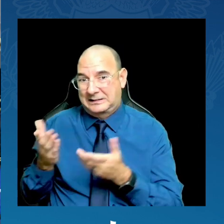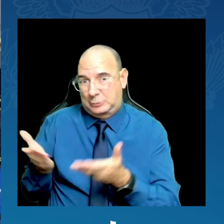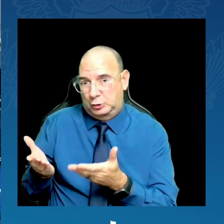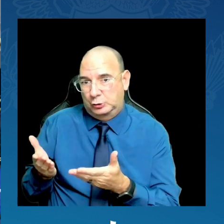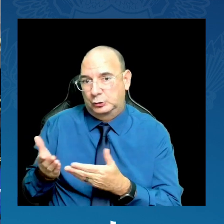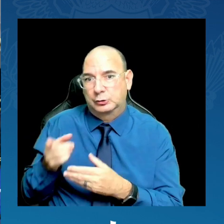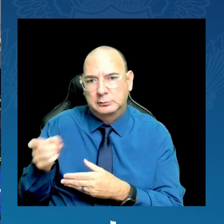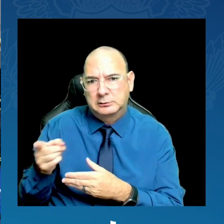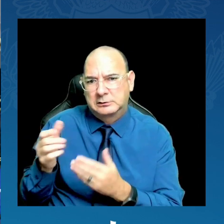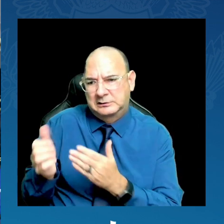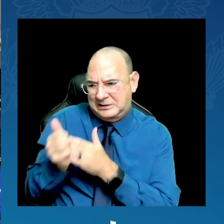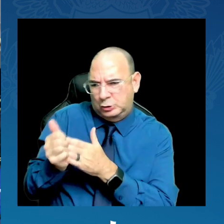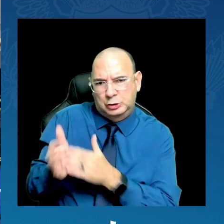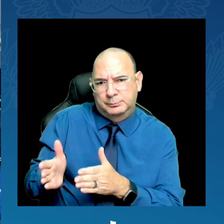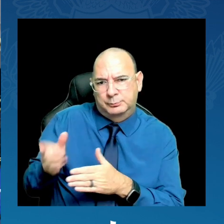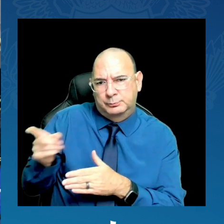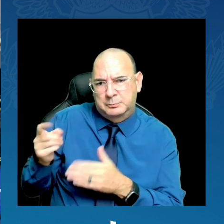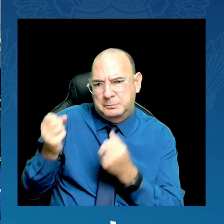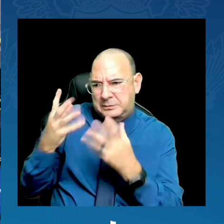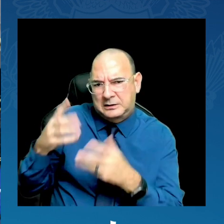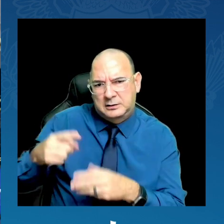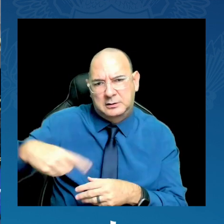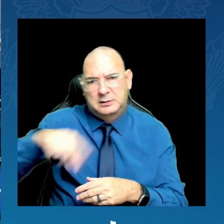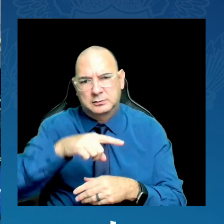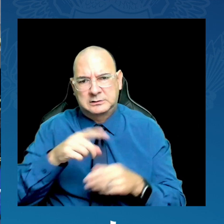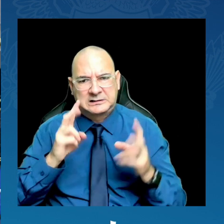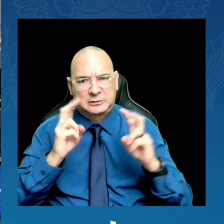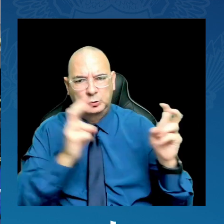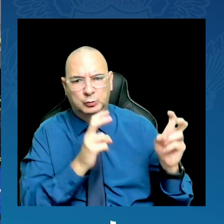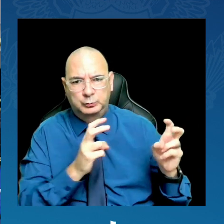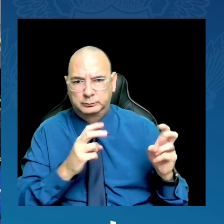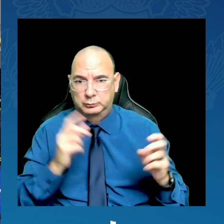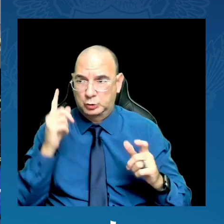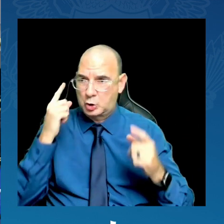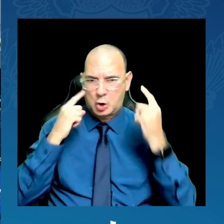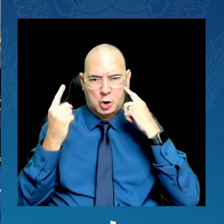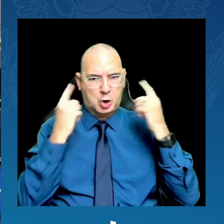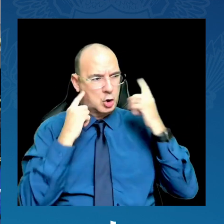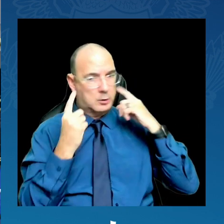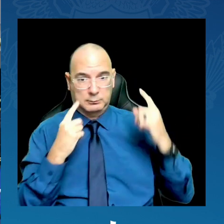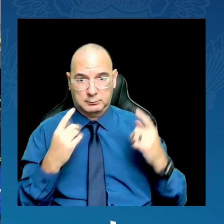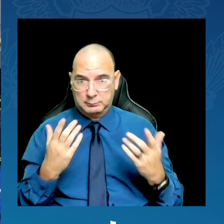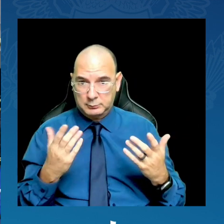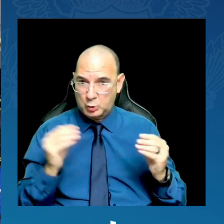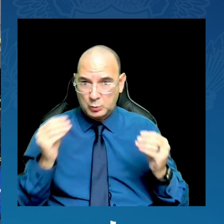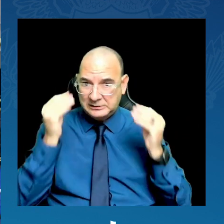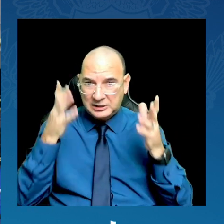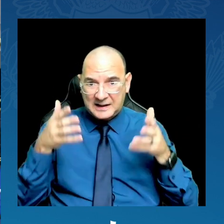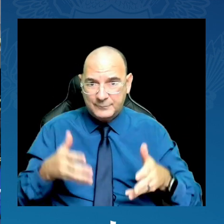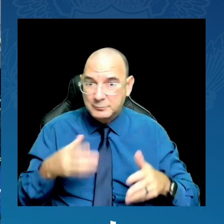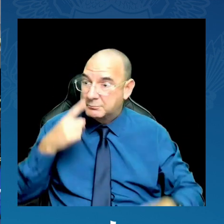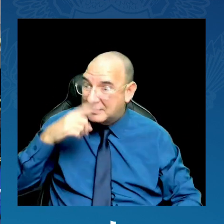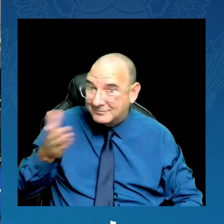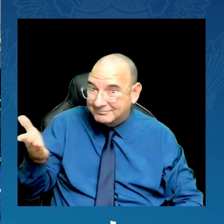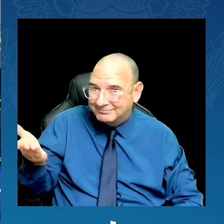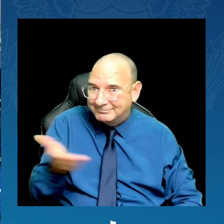So having heard from our two educators. Can you talk a bit about the work of the department under your leadership? Deputy Secretary Martin: Thank you so much,